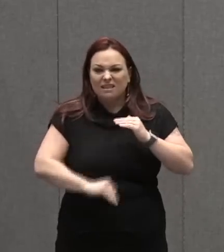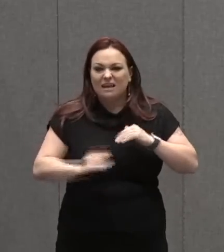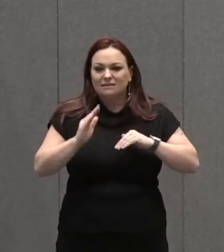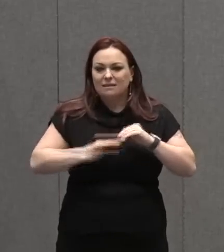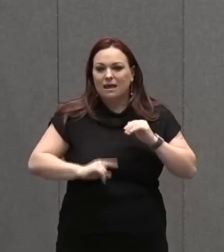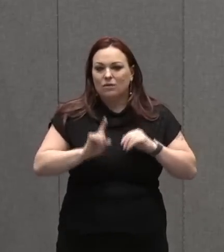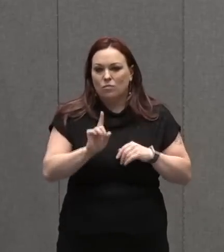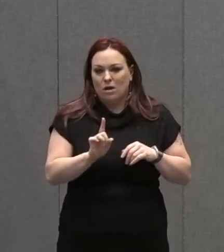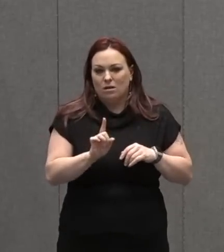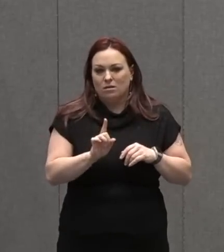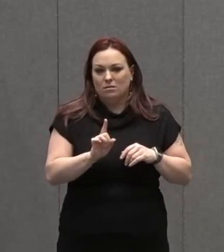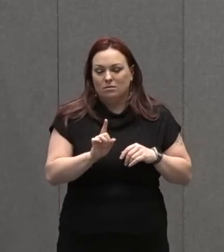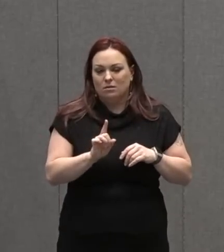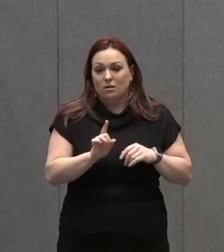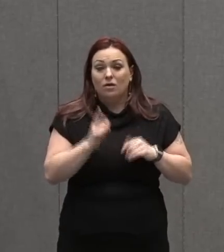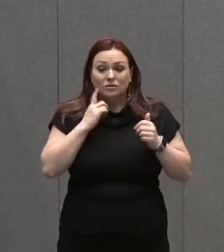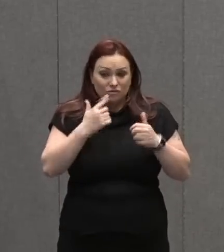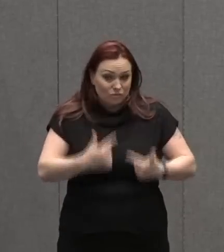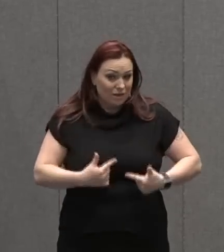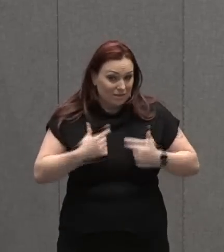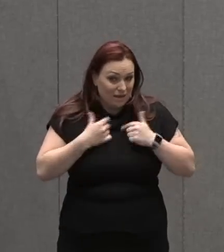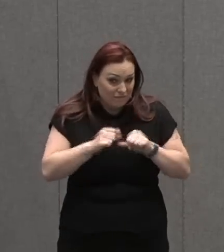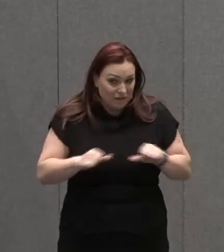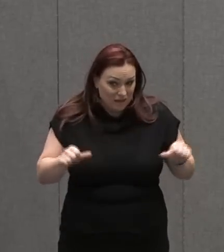because we live in an area where we don't get a lot of rain.